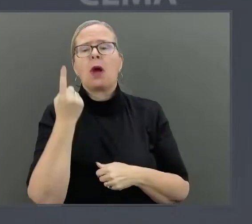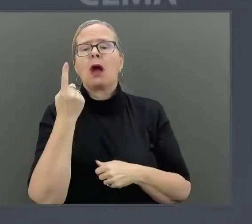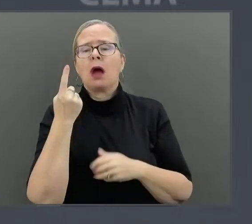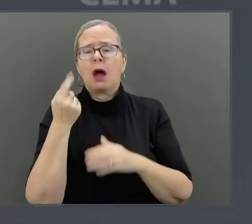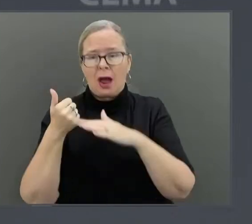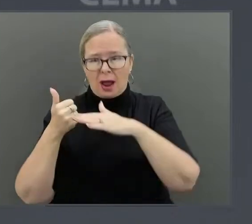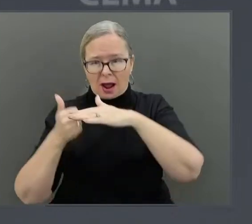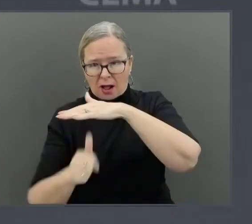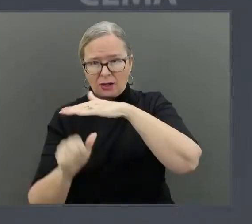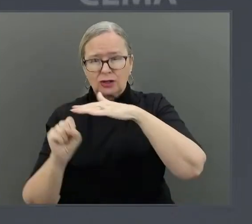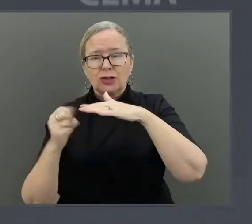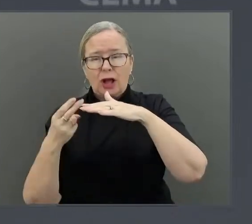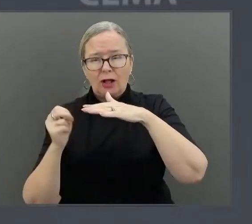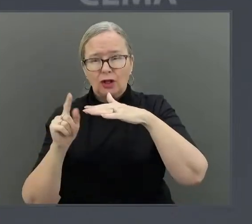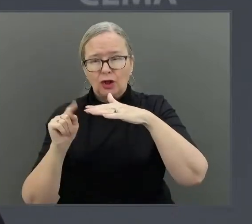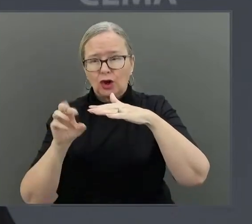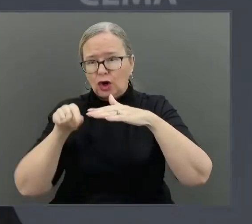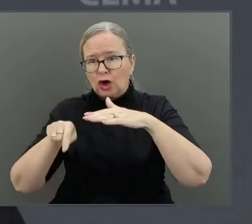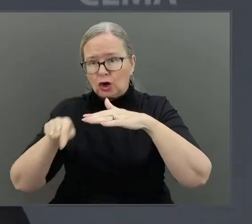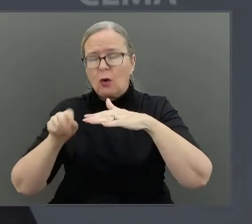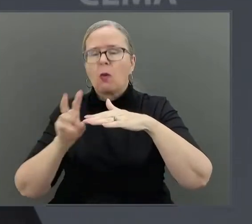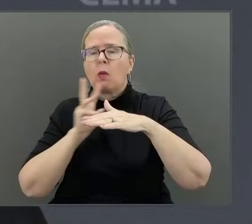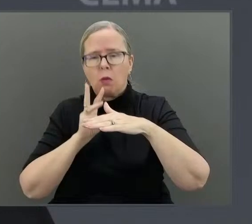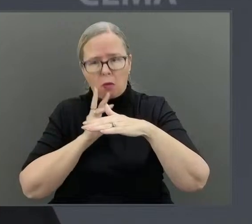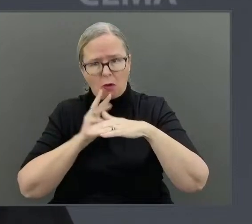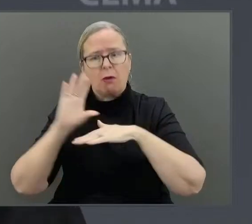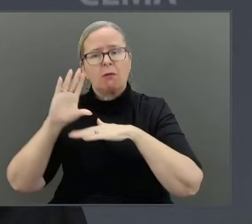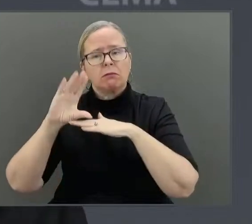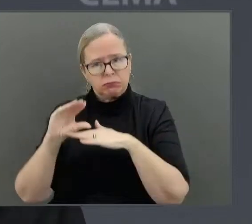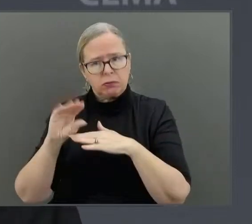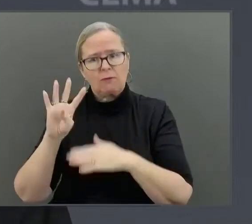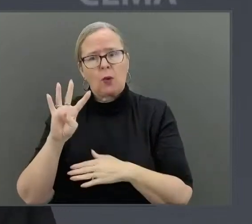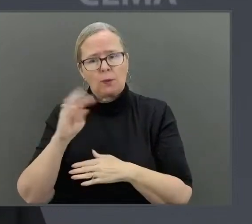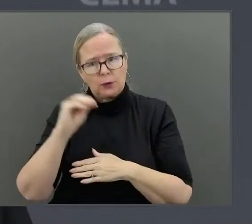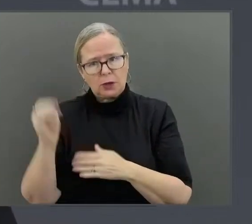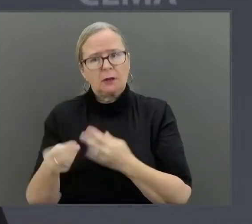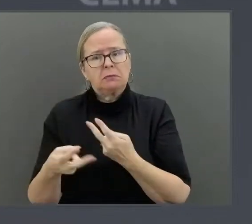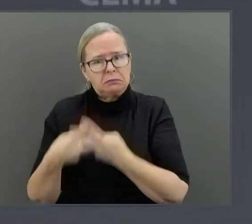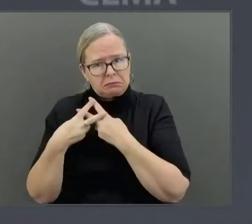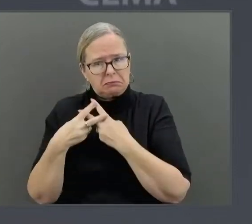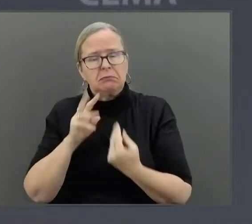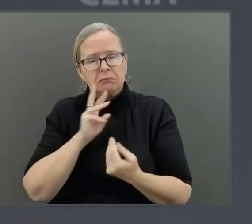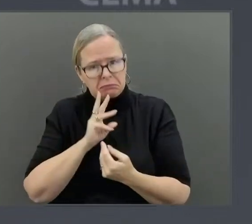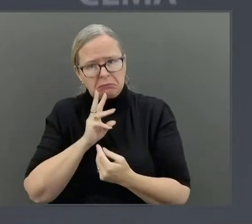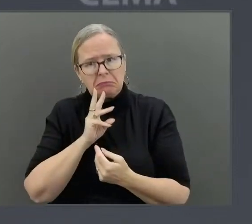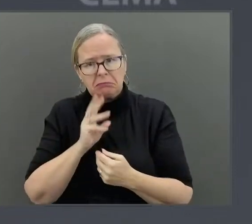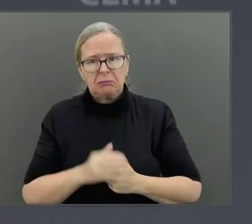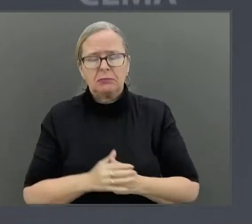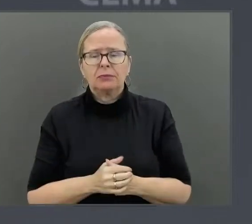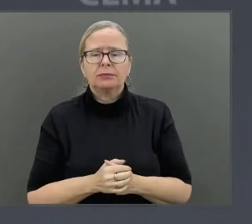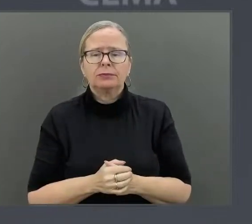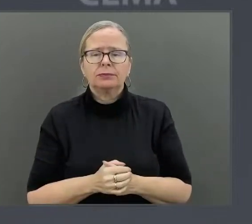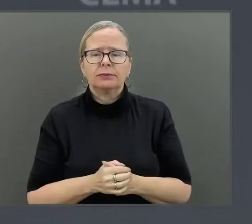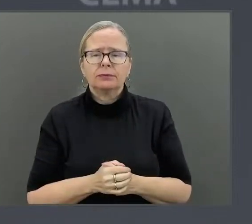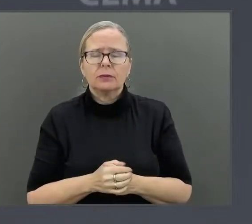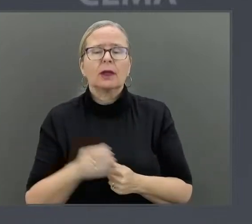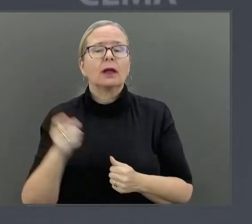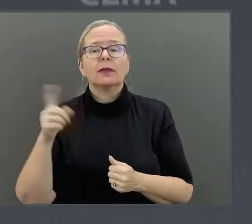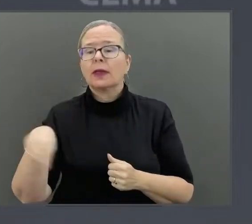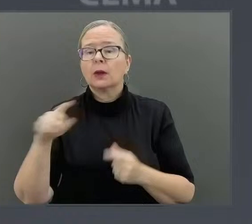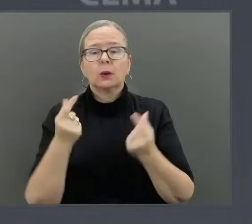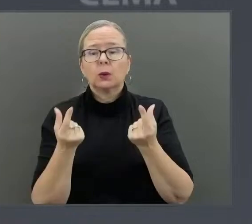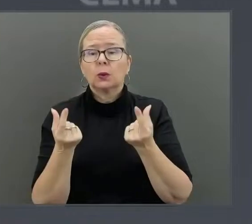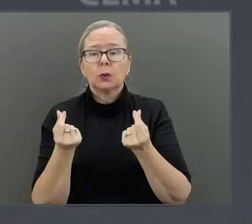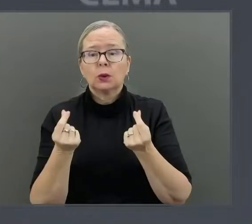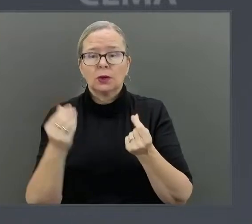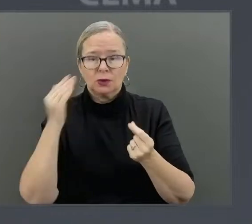40% they are handing out bottle water instead of using tap using compostable dishes and encouraging